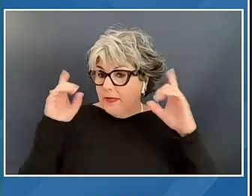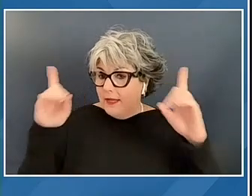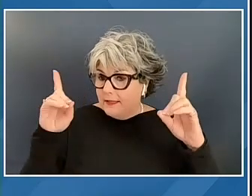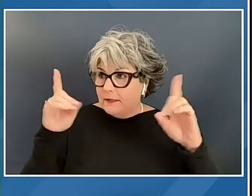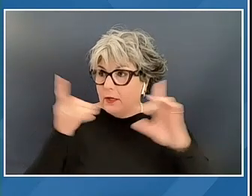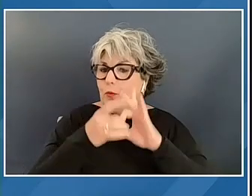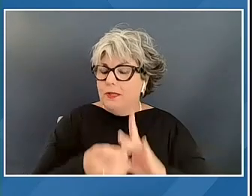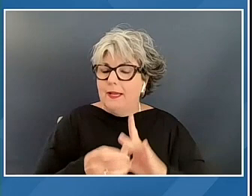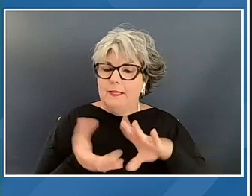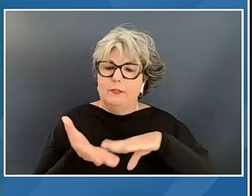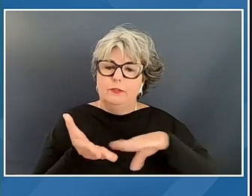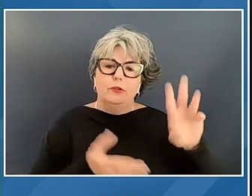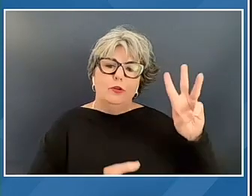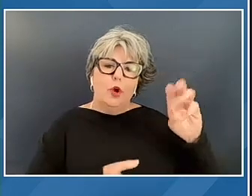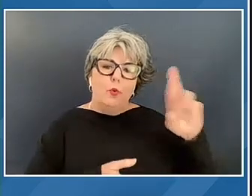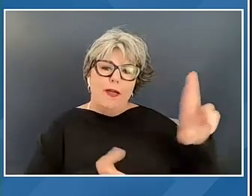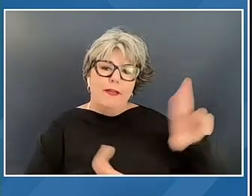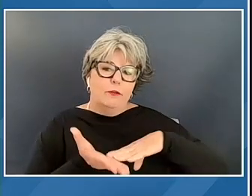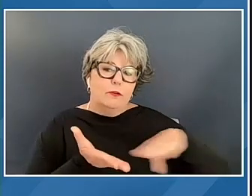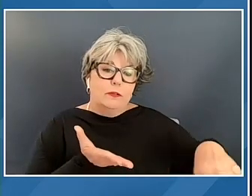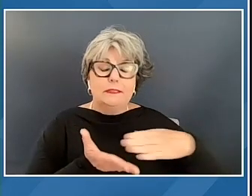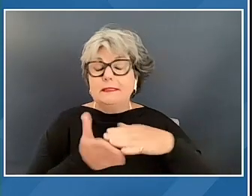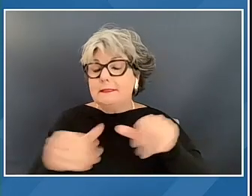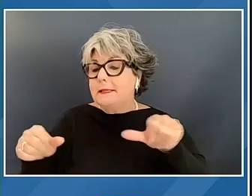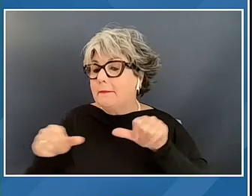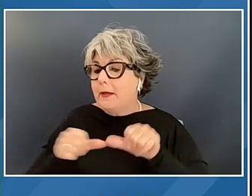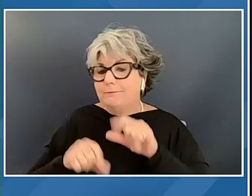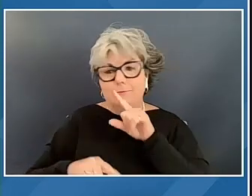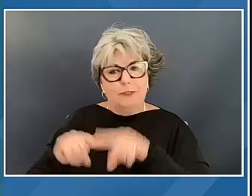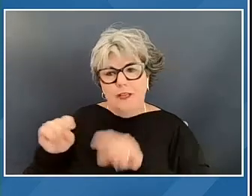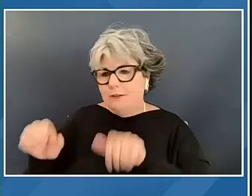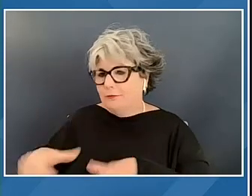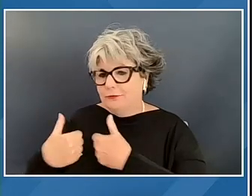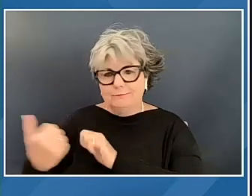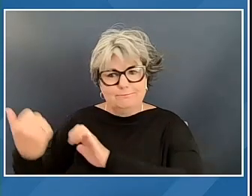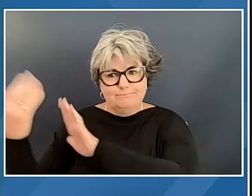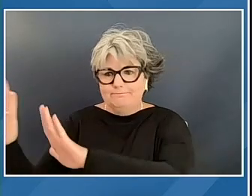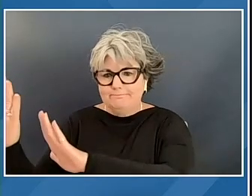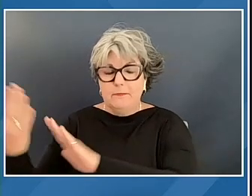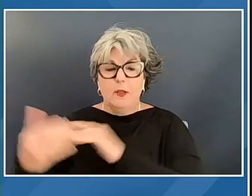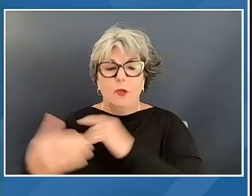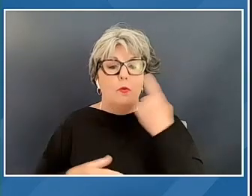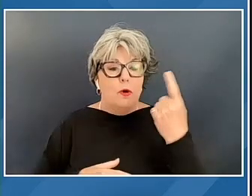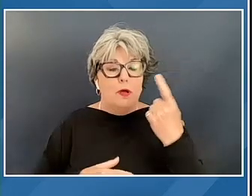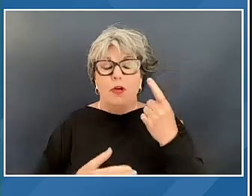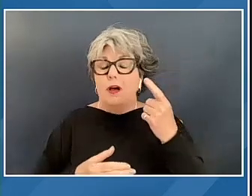That means there are some areas we aren't going to be tackling. One of those that we saw a lot in the public comments in particular, is the